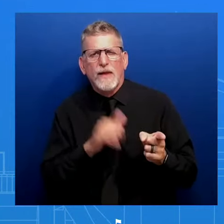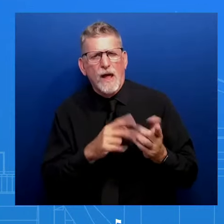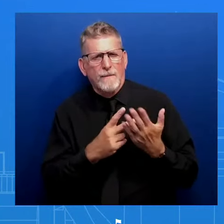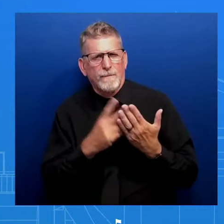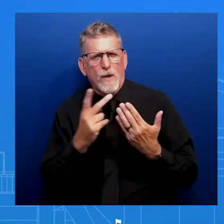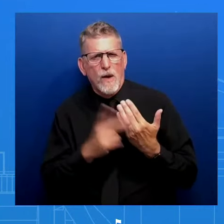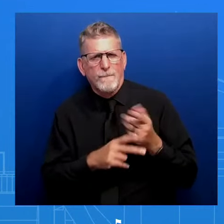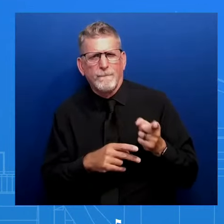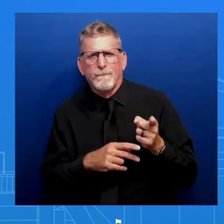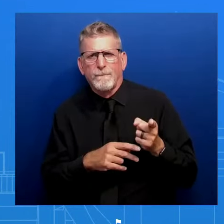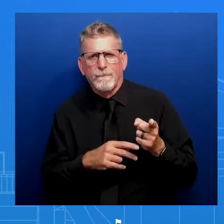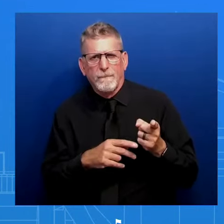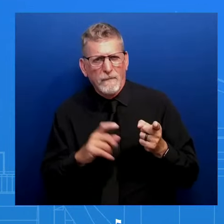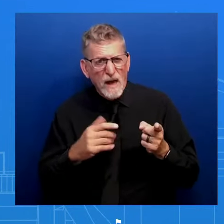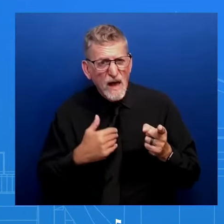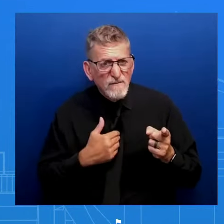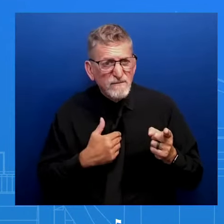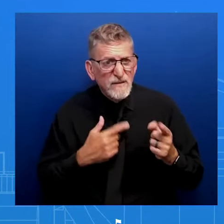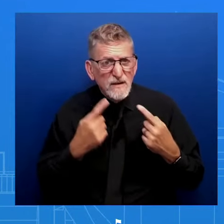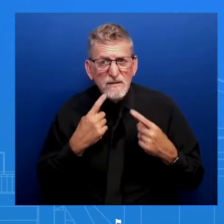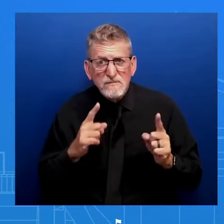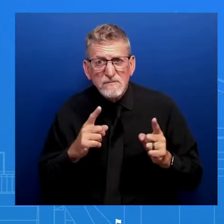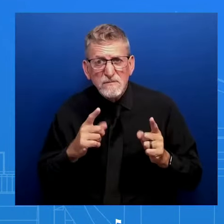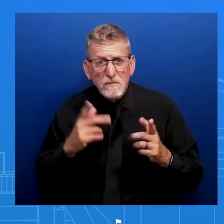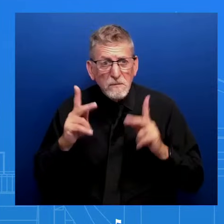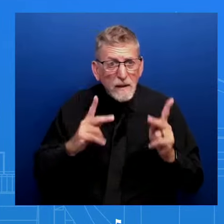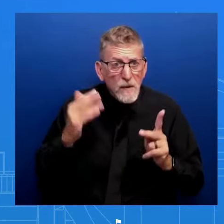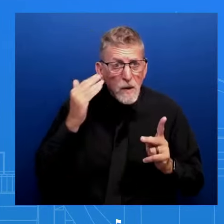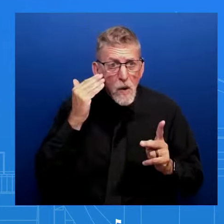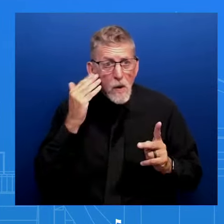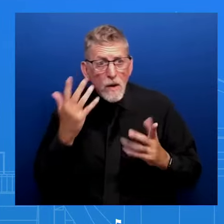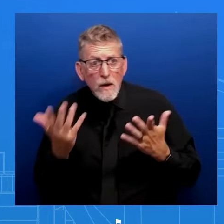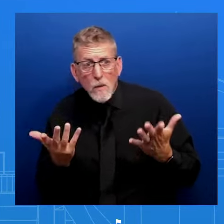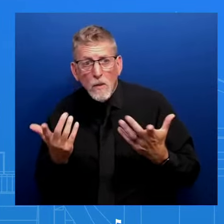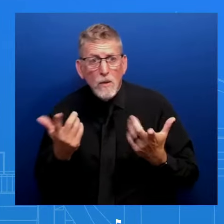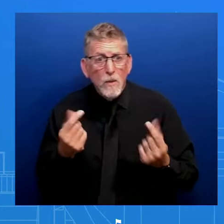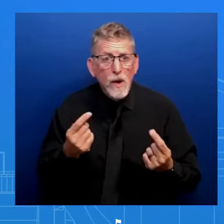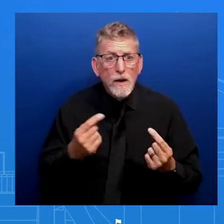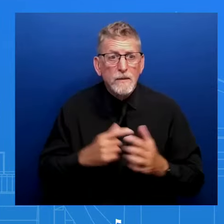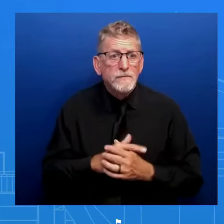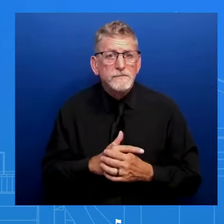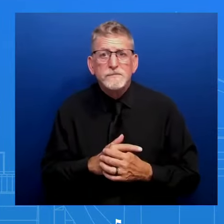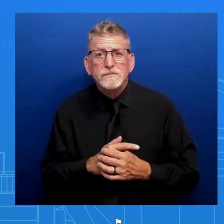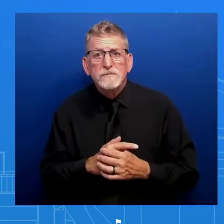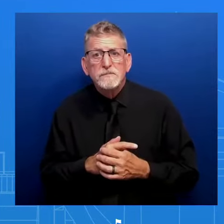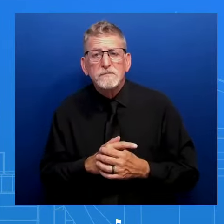deserve to know if it does? Mr. Kirby: I have no information on that to provide for you today one way or the other.